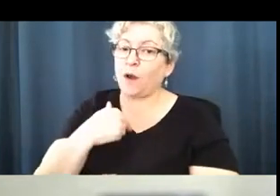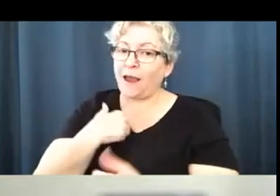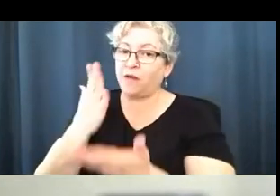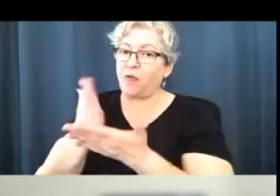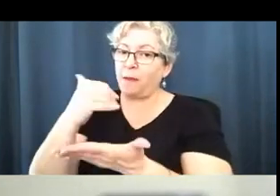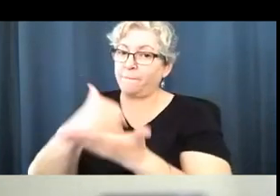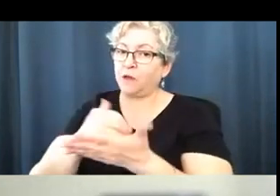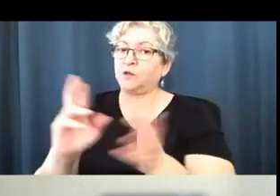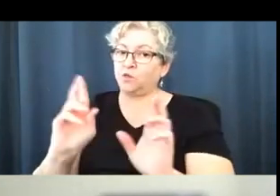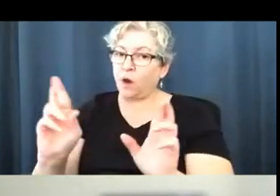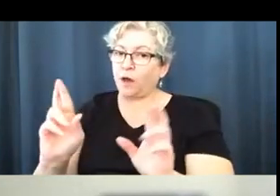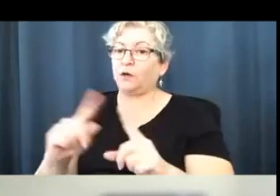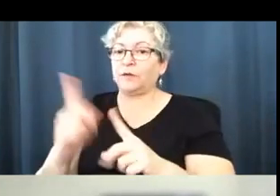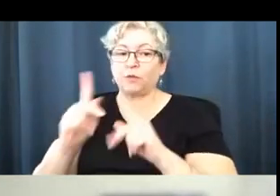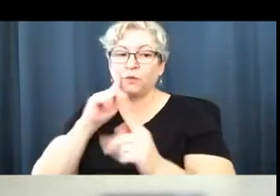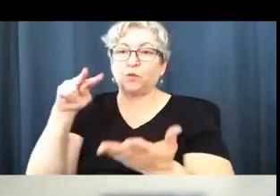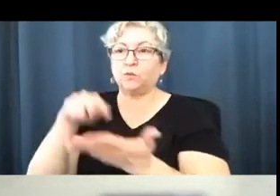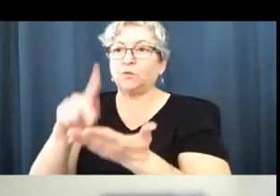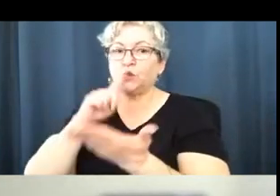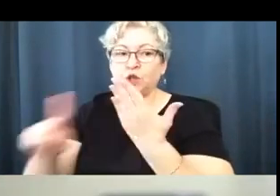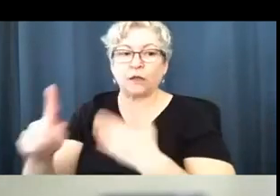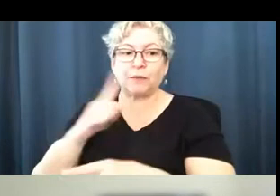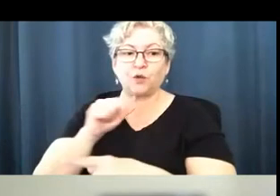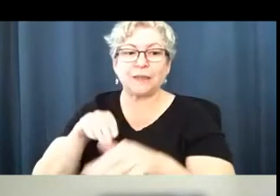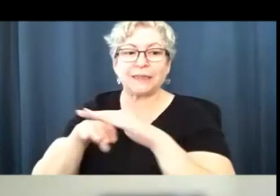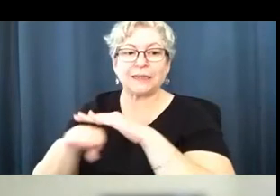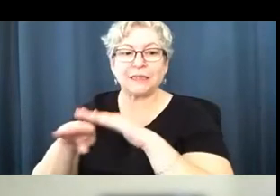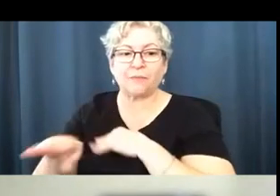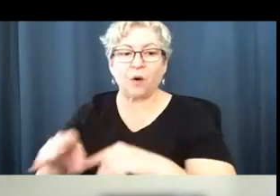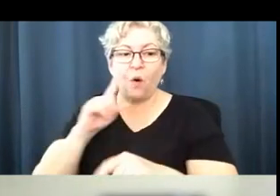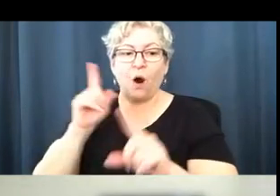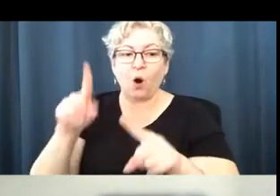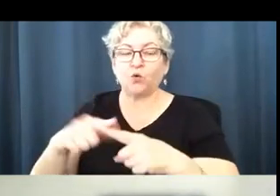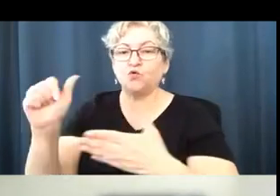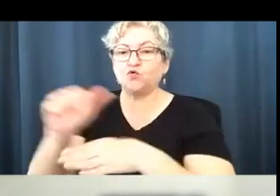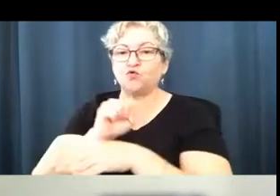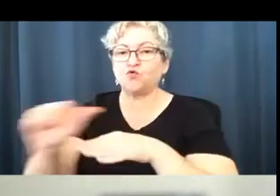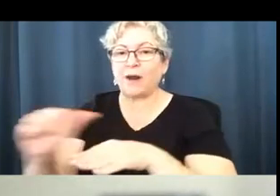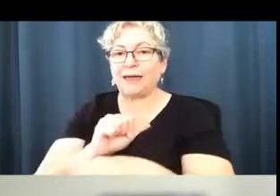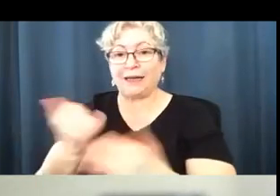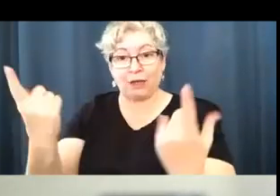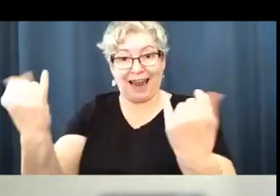to have somebody check it to make sure it's gonna be accessible, or attending trainings, doing things like we're doing right now